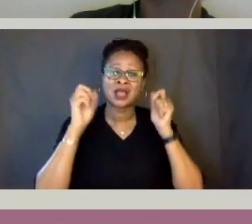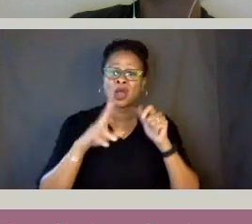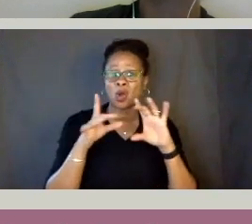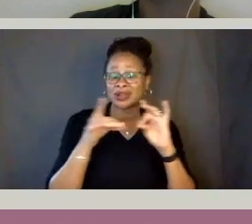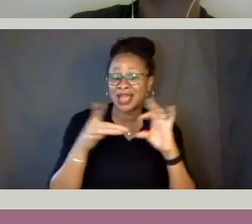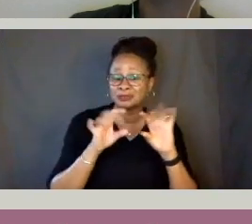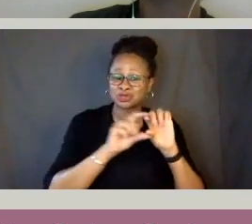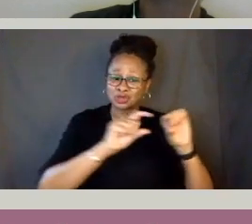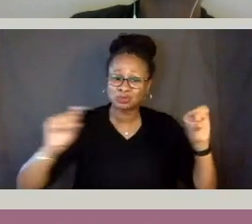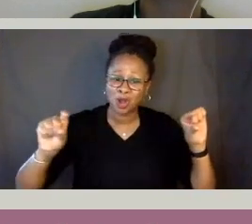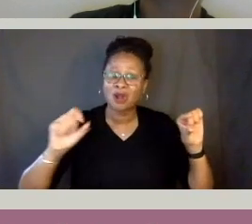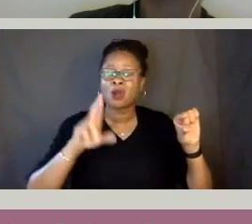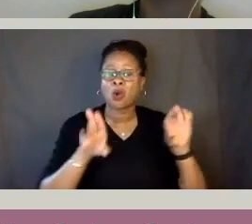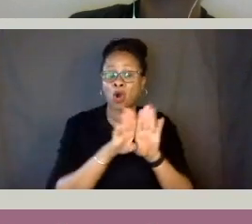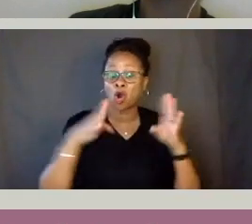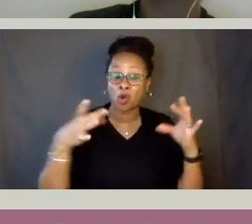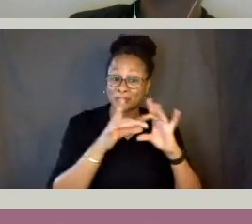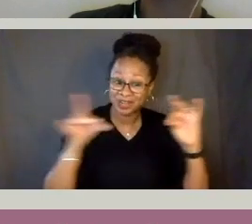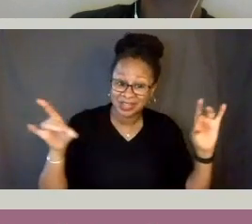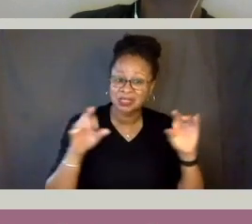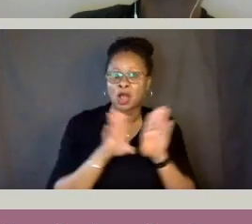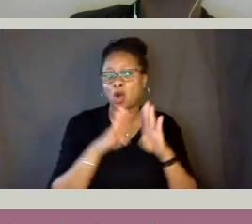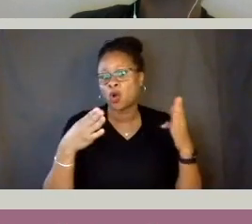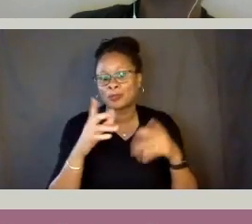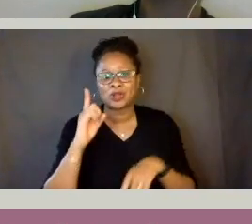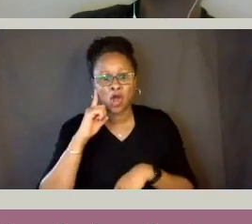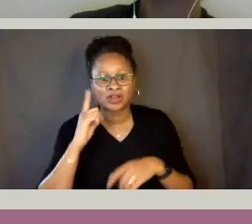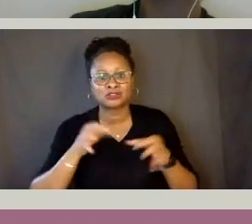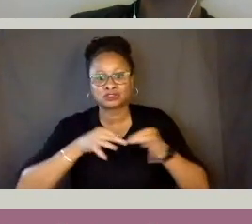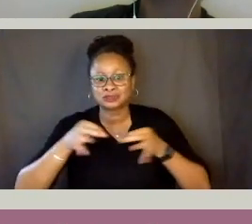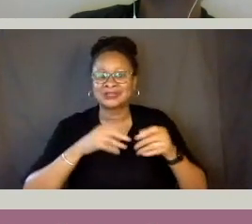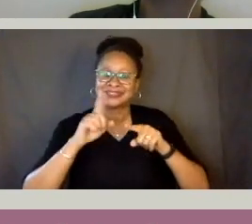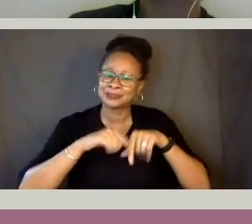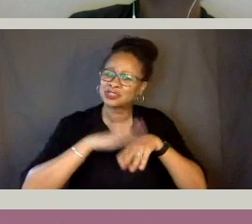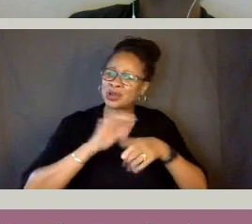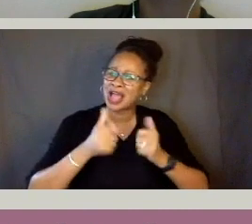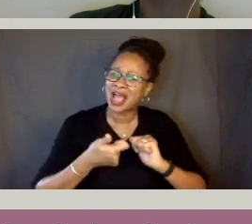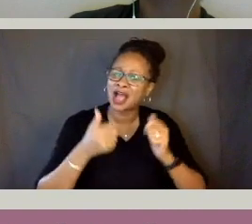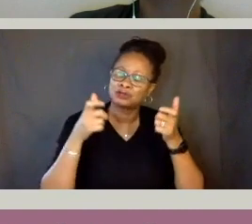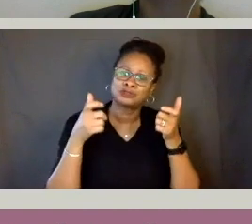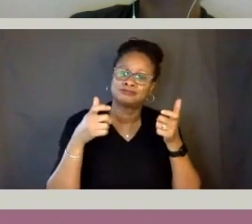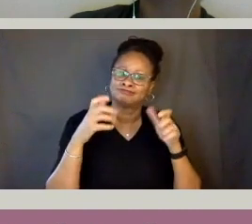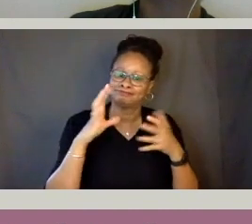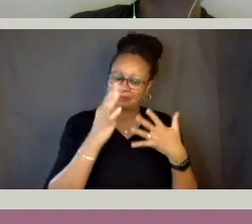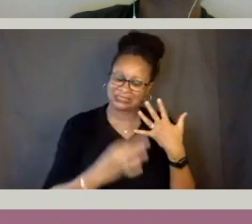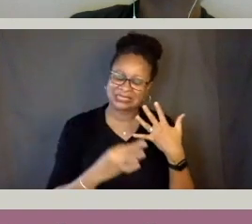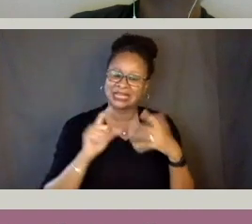or open captions, or open audio description-- it depends on how you've chosen to screen these films.